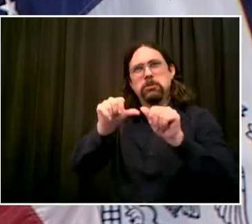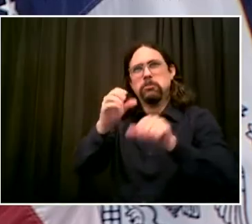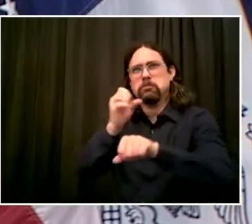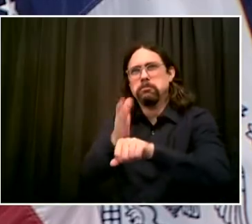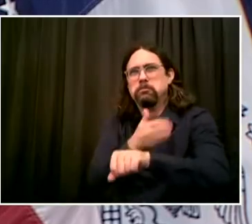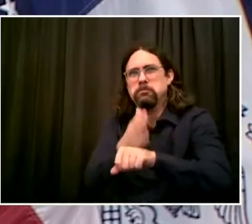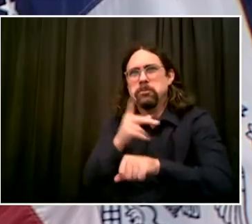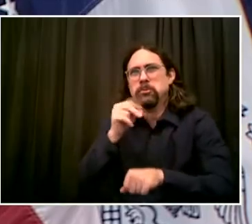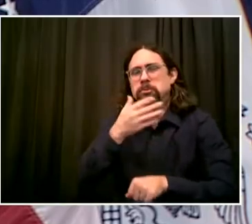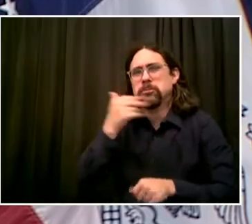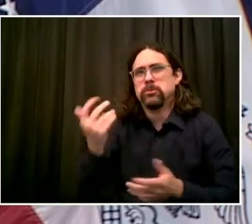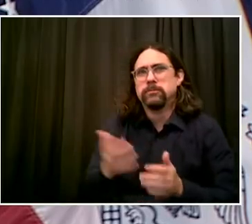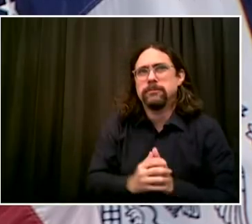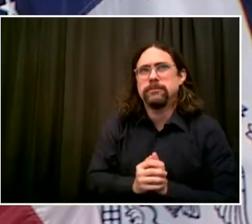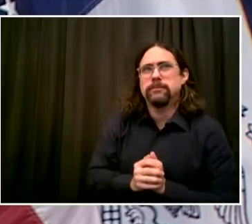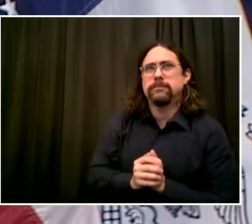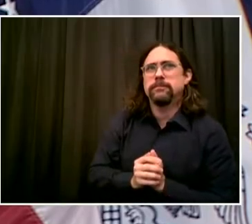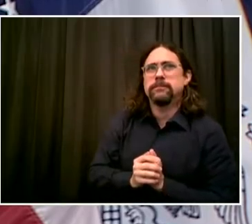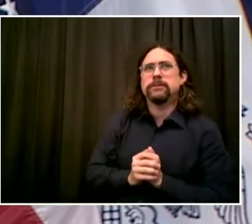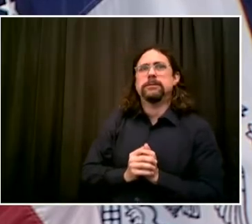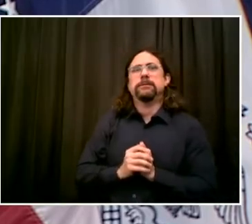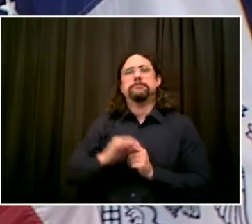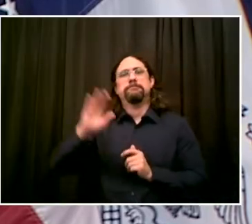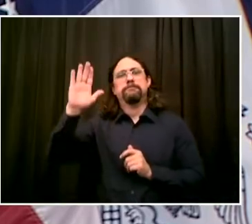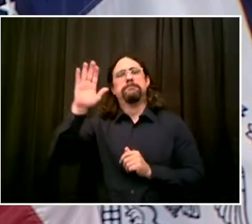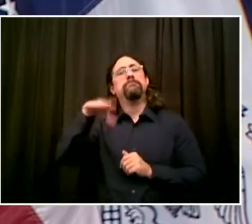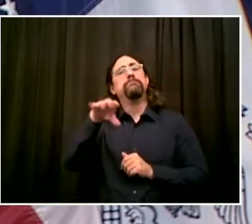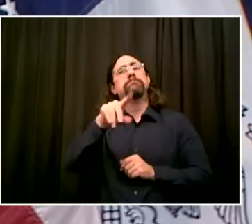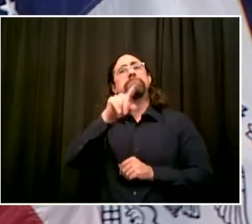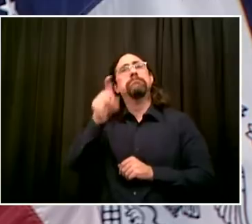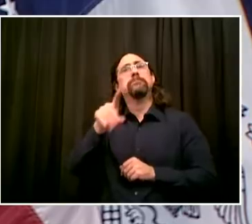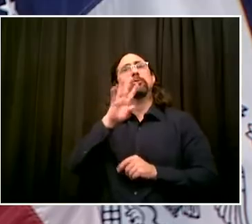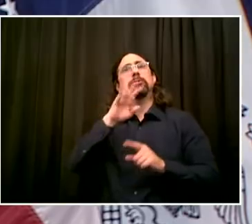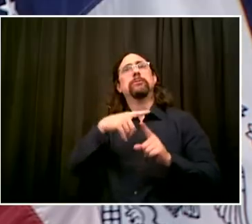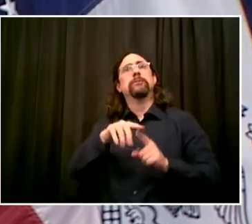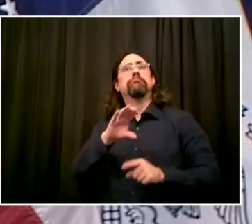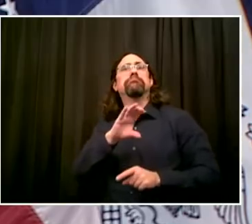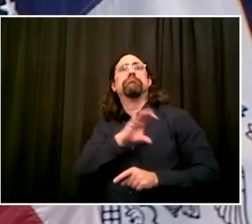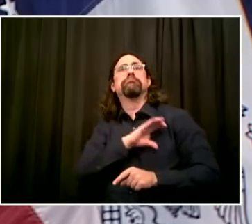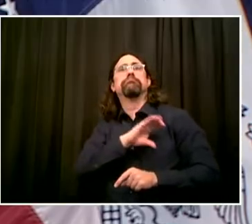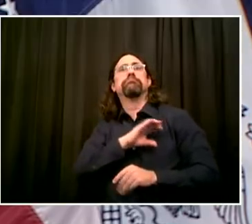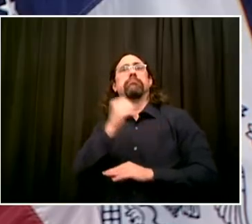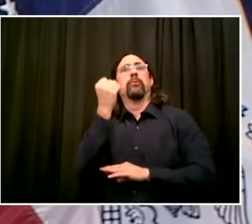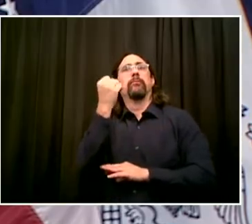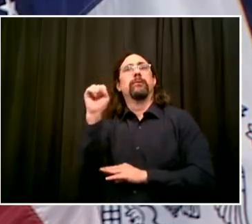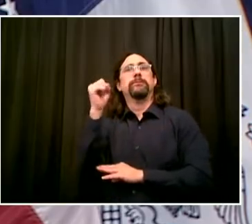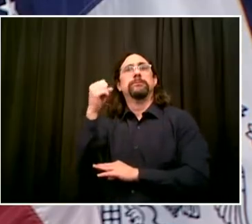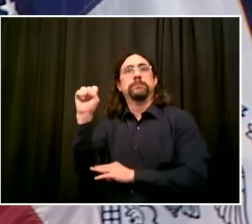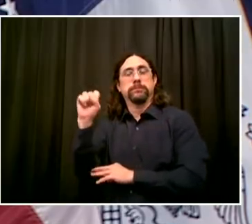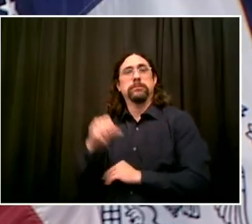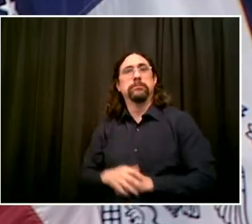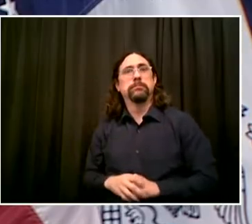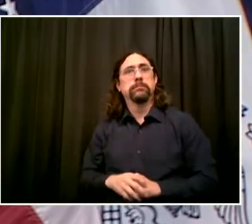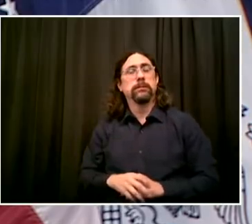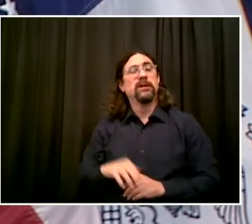RELATED TO THE COPS. ERLAIR ETODAY, WE TALKED ABOUT THE UNACCEPTABLE BEHAVIOR OF A ASMLL NUMBER OF